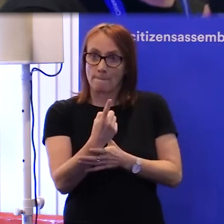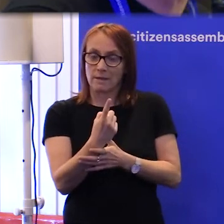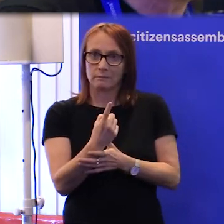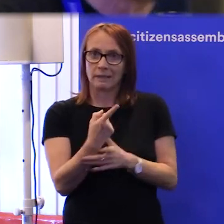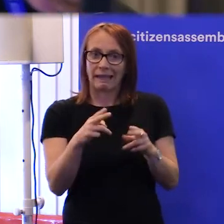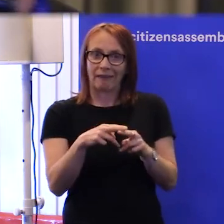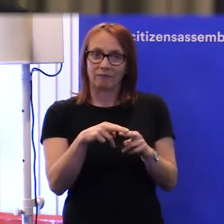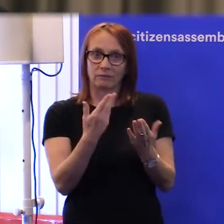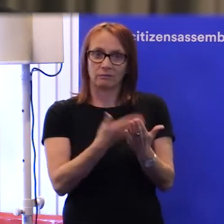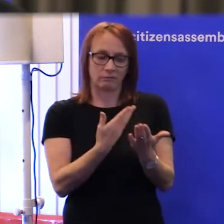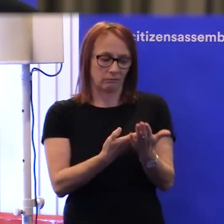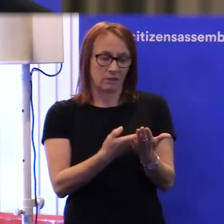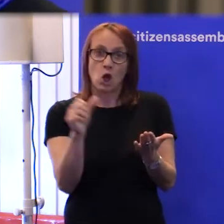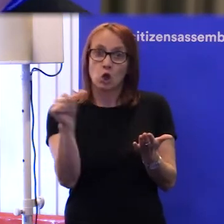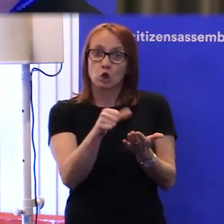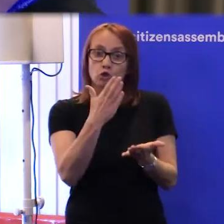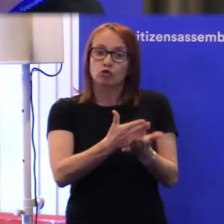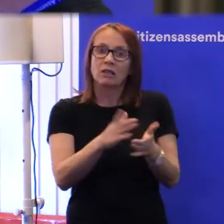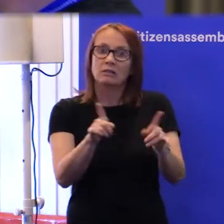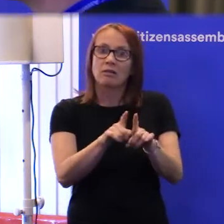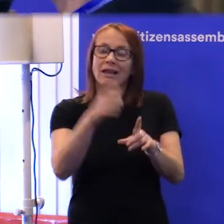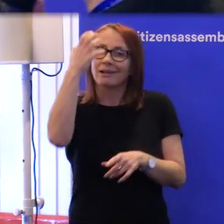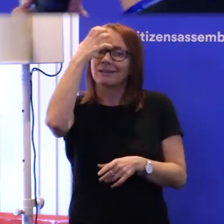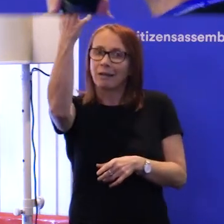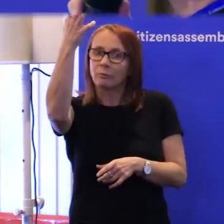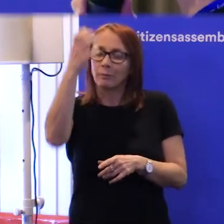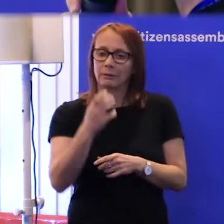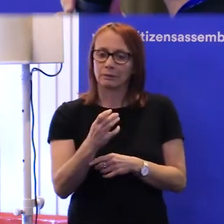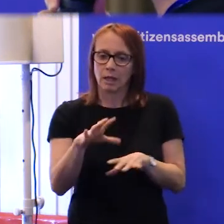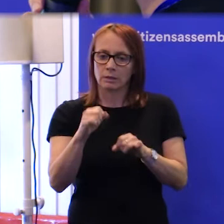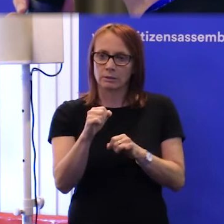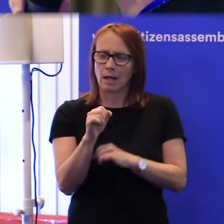be trusted like the government they start becoming questionable in terms of